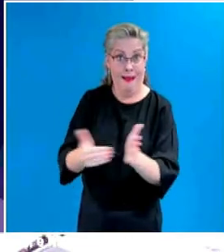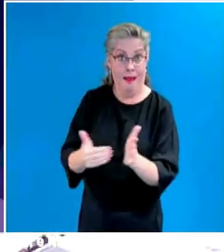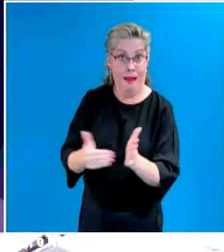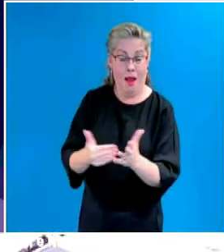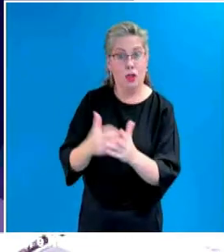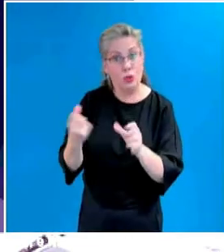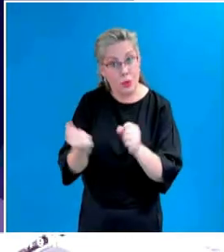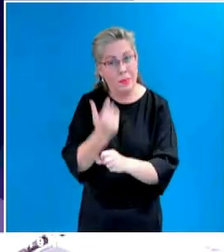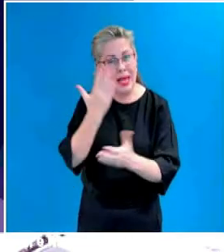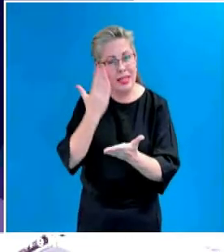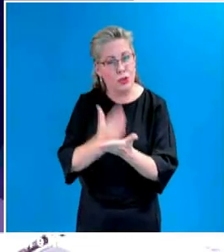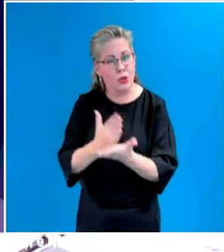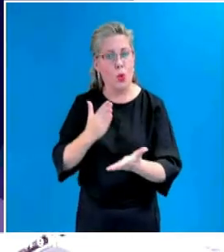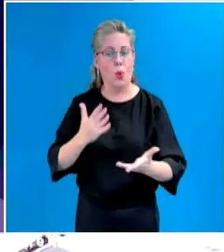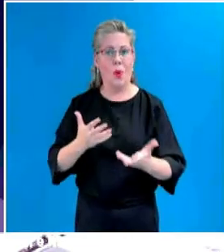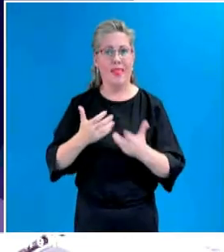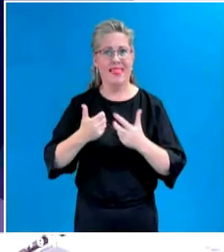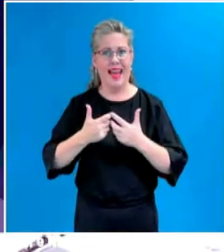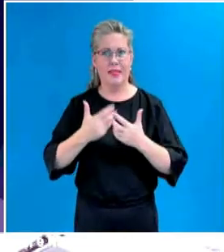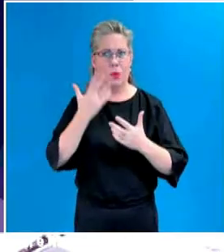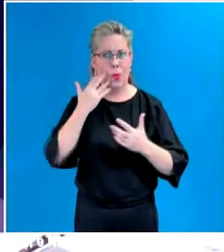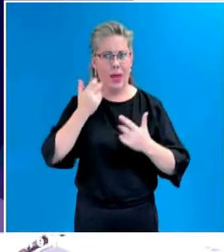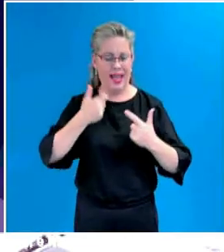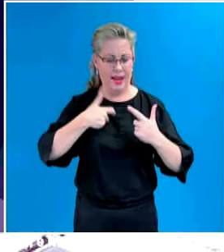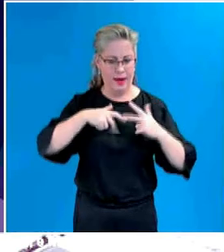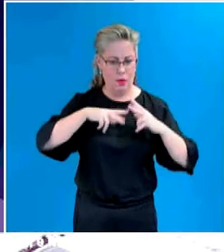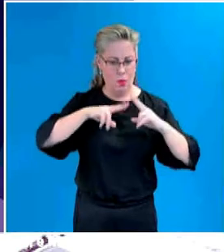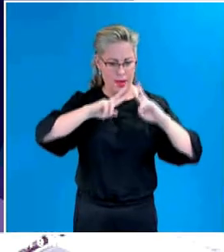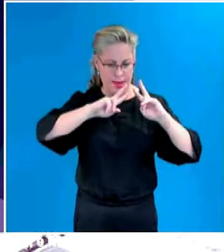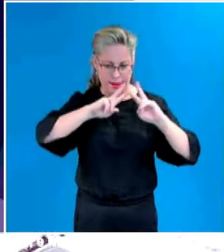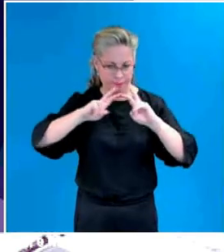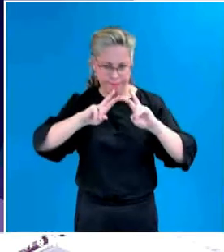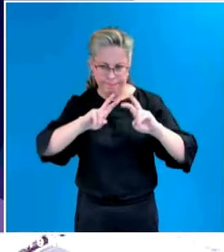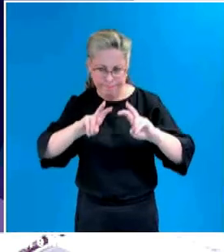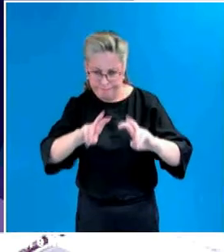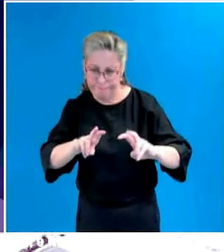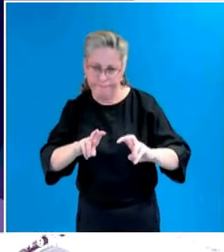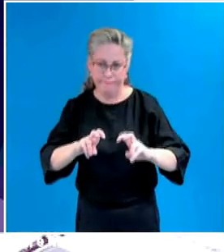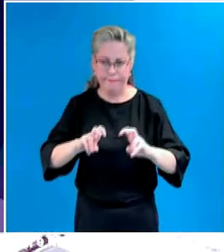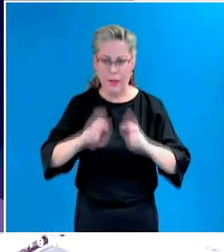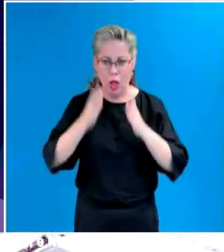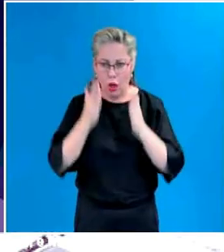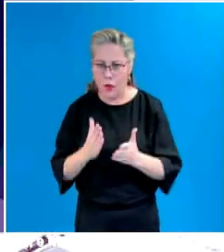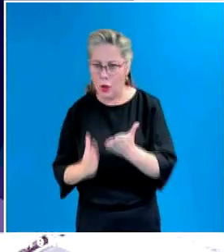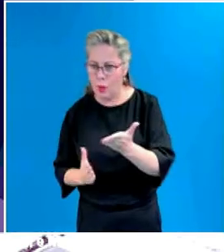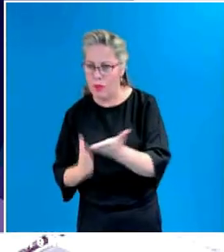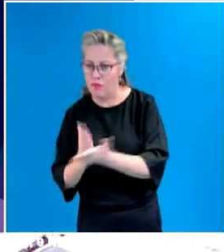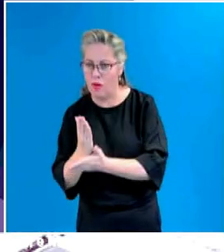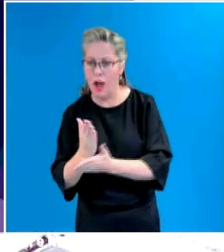investigation of human rights for people with disabilities is a high priority for companies?